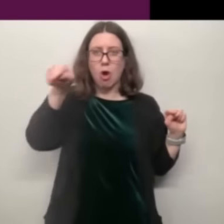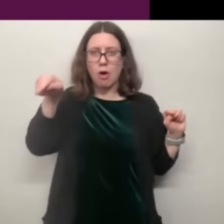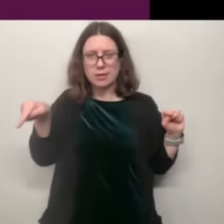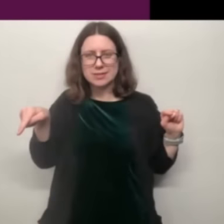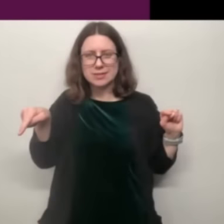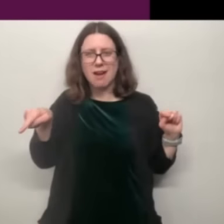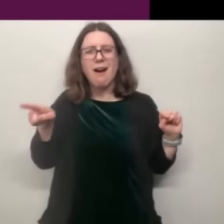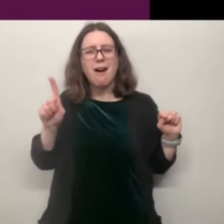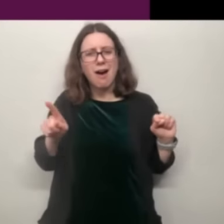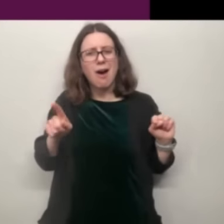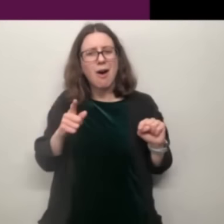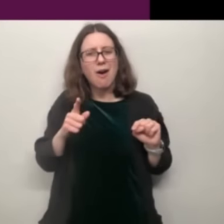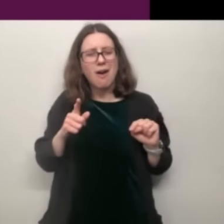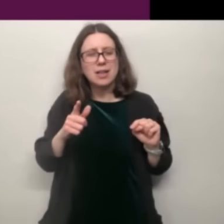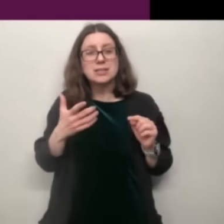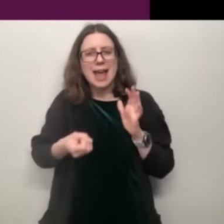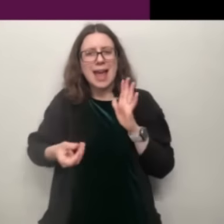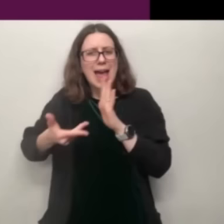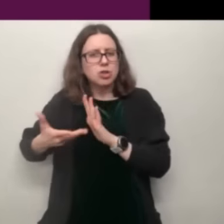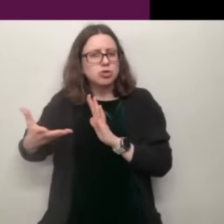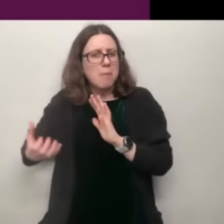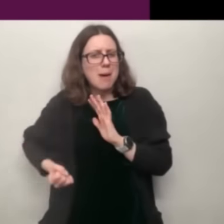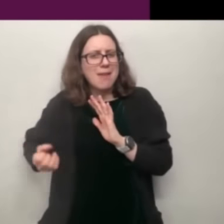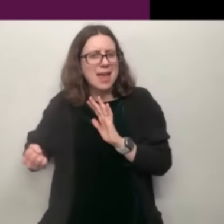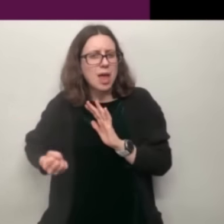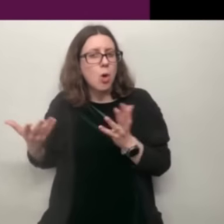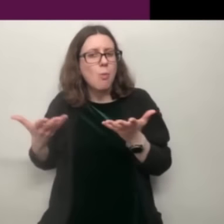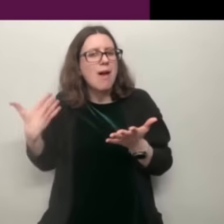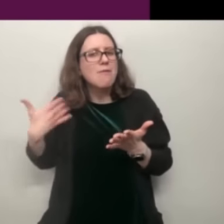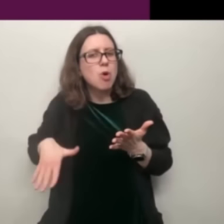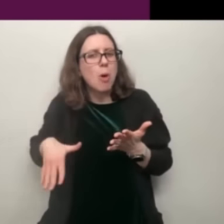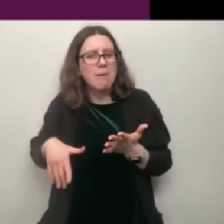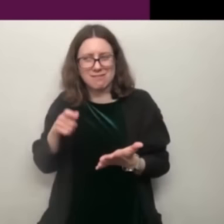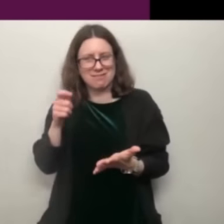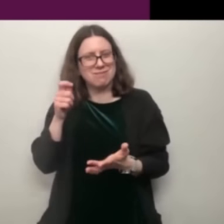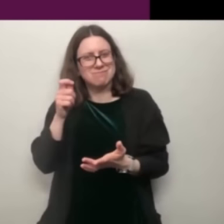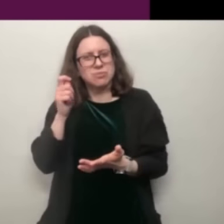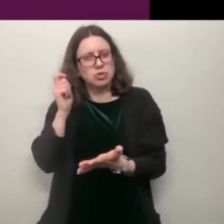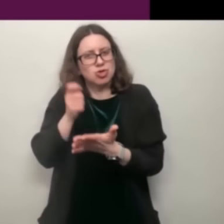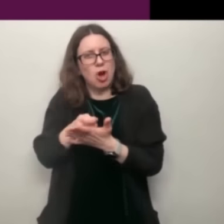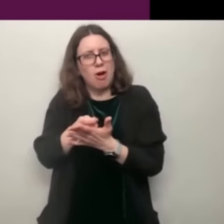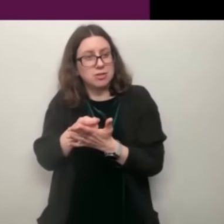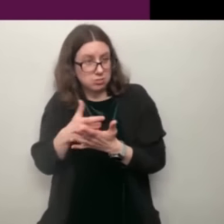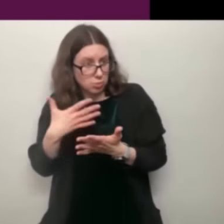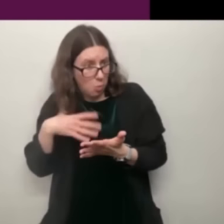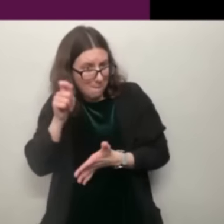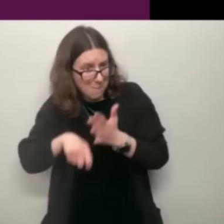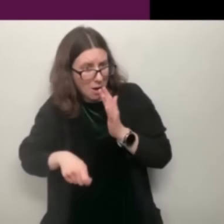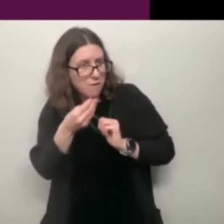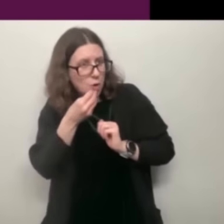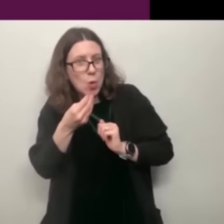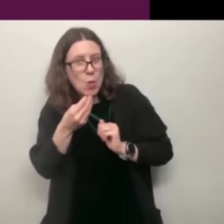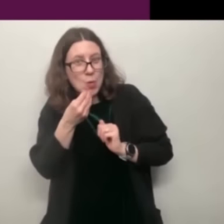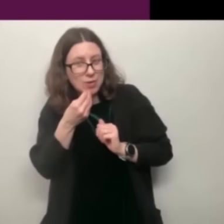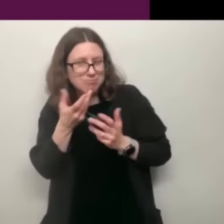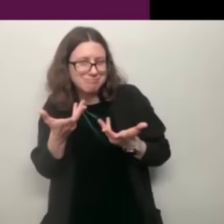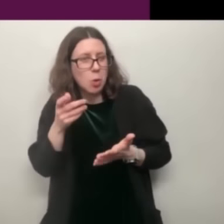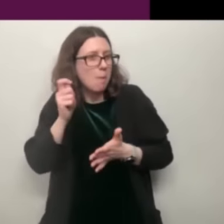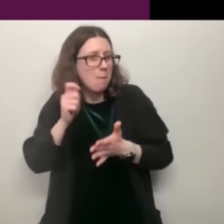for food and accommodation. When they came to the area to visit, the town, unsurprisingly became known as Ironbridge.